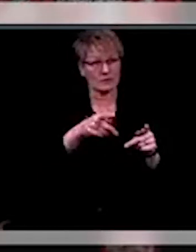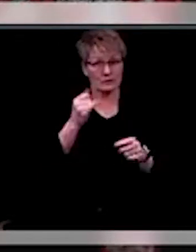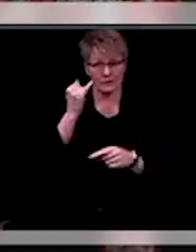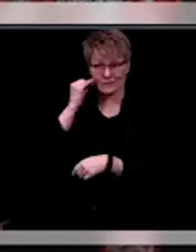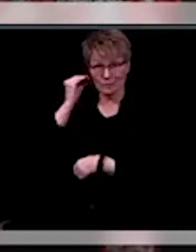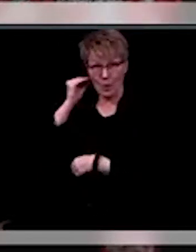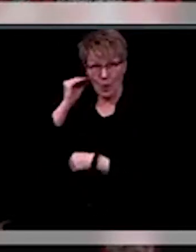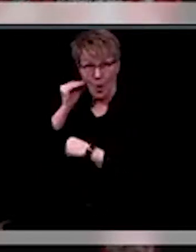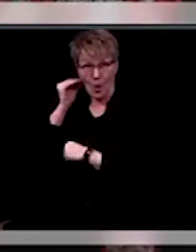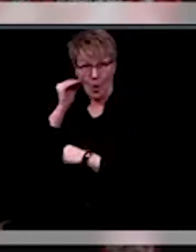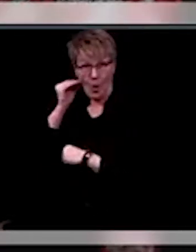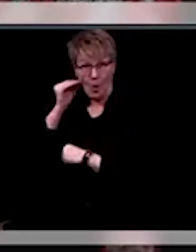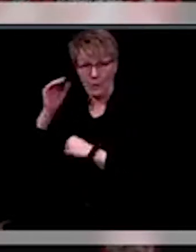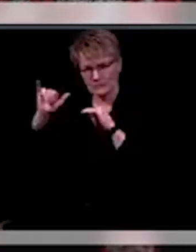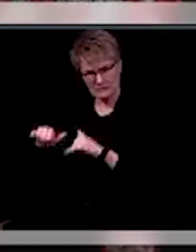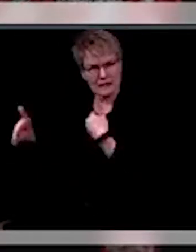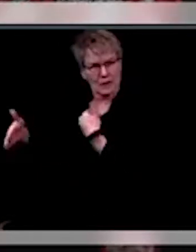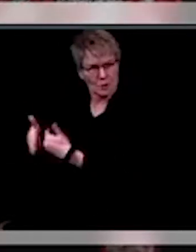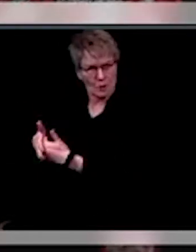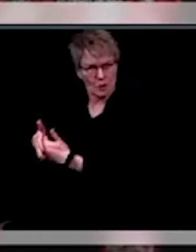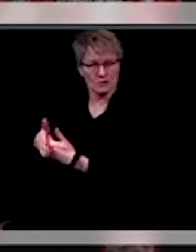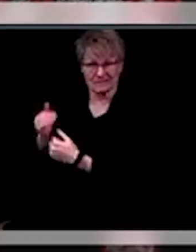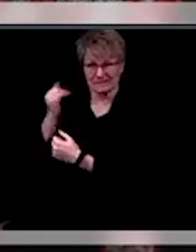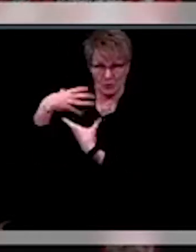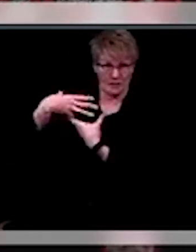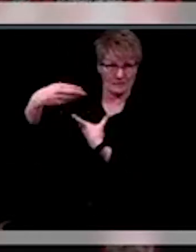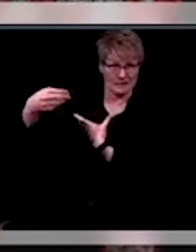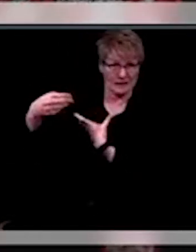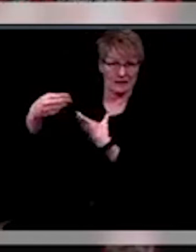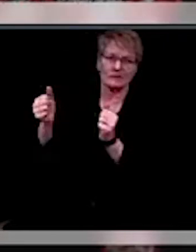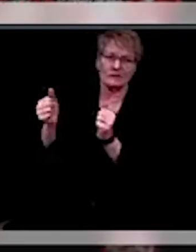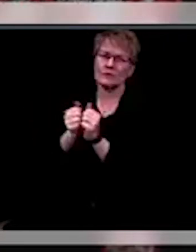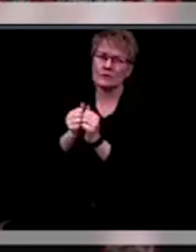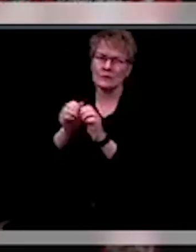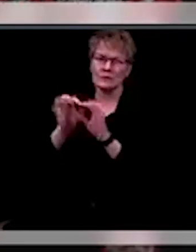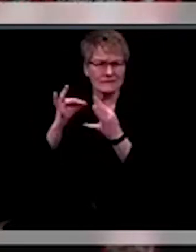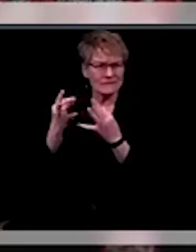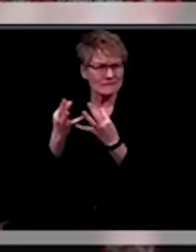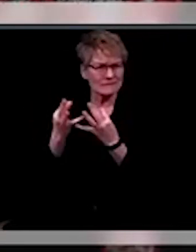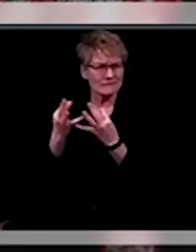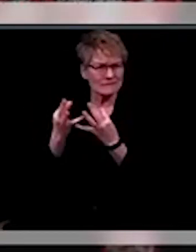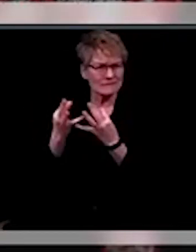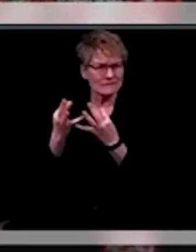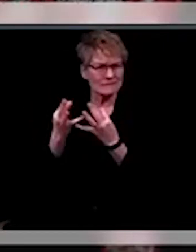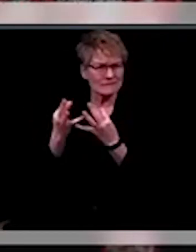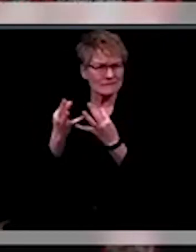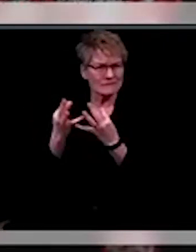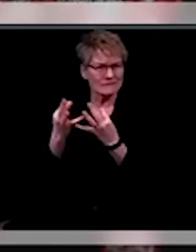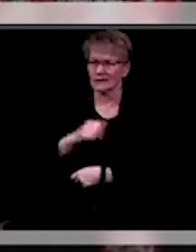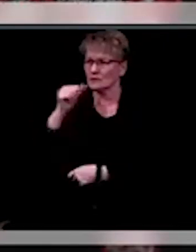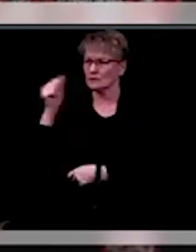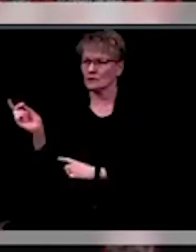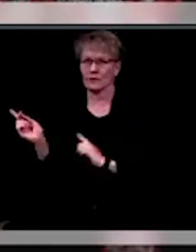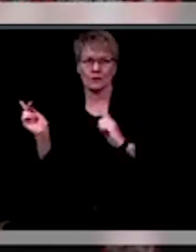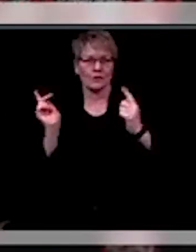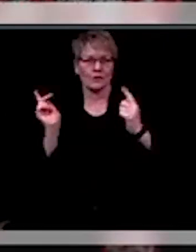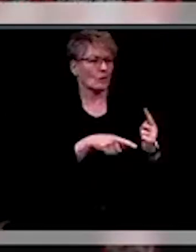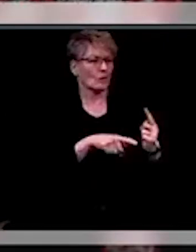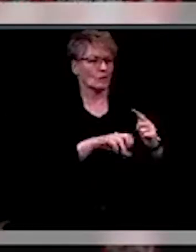with just your family. Not going to settings that have people in close contact, especially indoors.